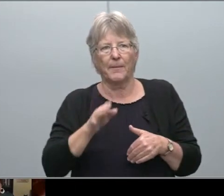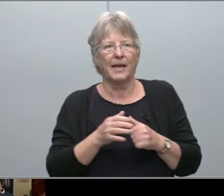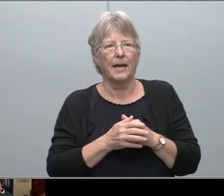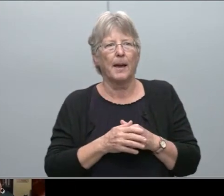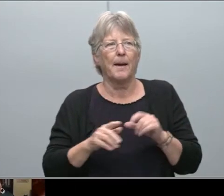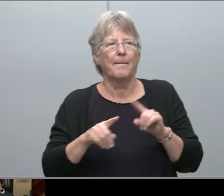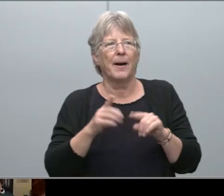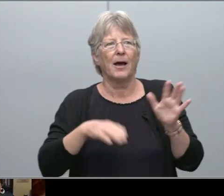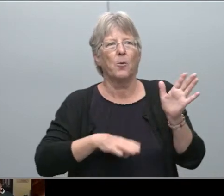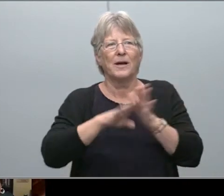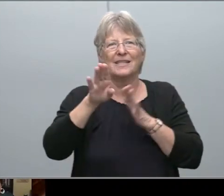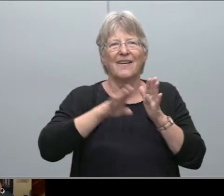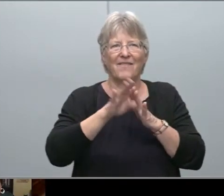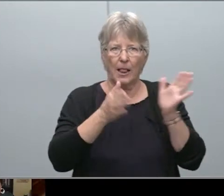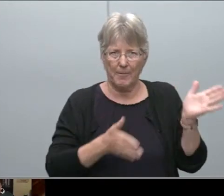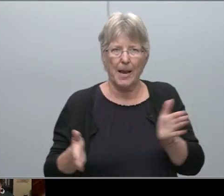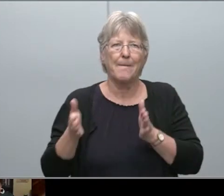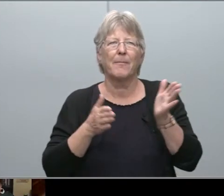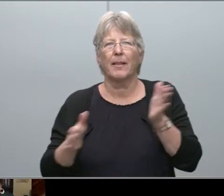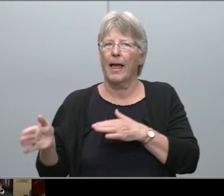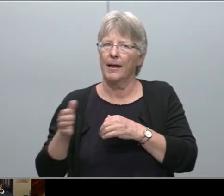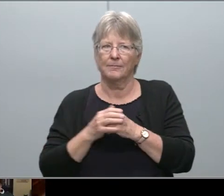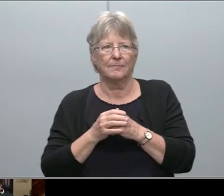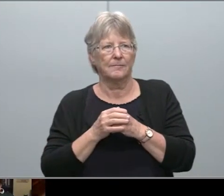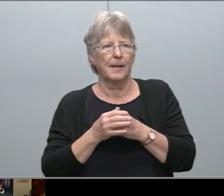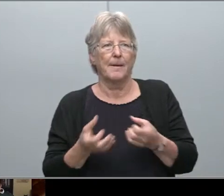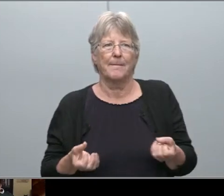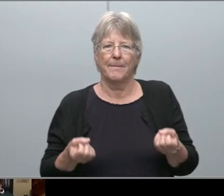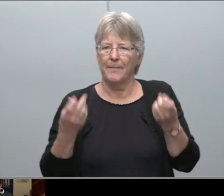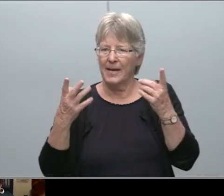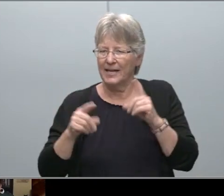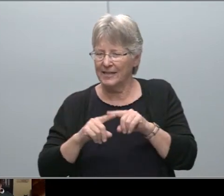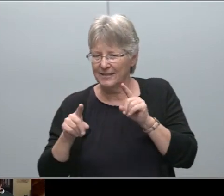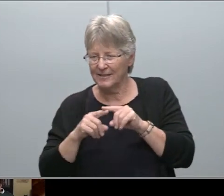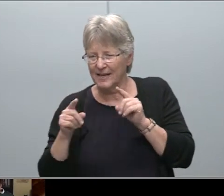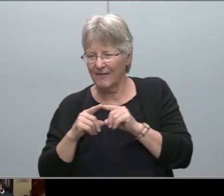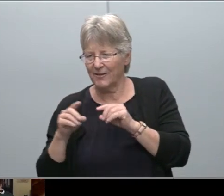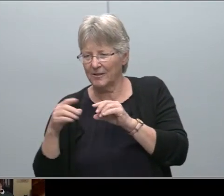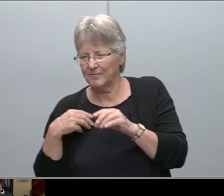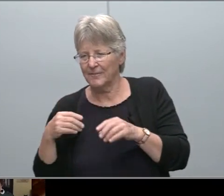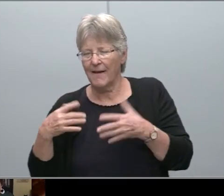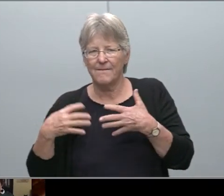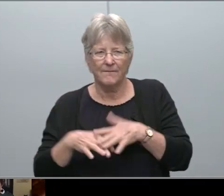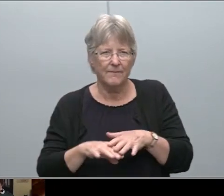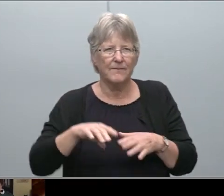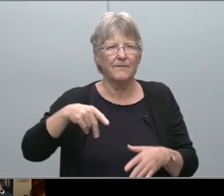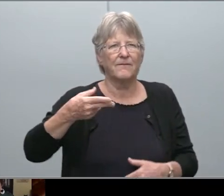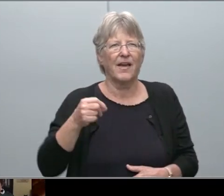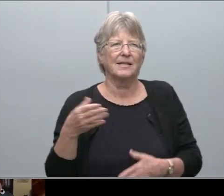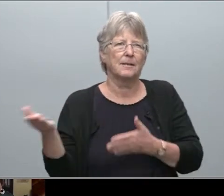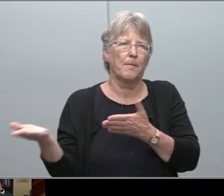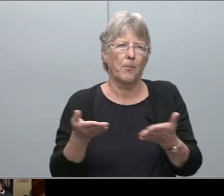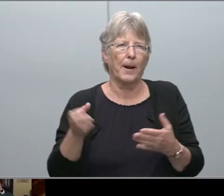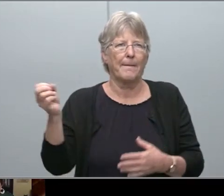Thank you Robin, for that introduction, and thank you to Dr. Simon and Dr. Heenan for speaking before us.